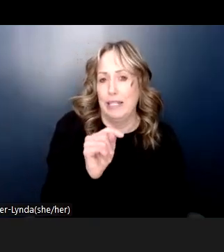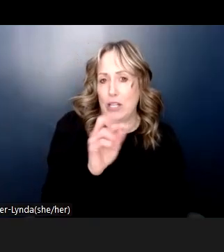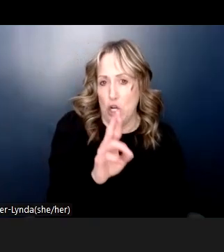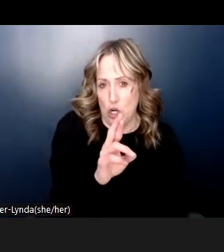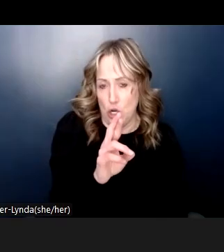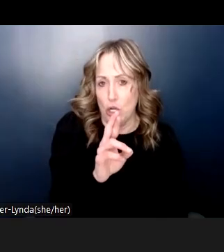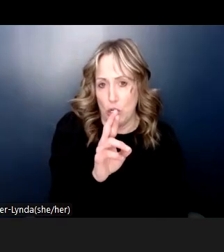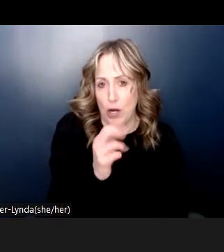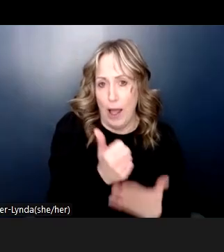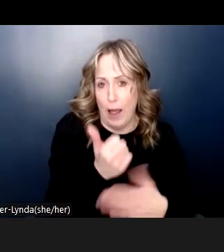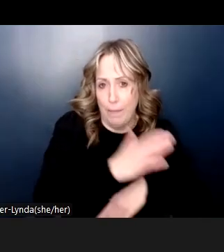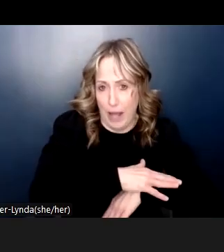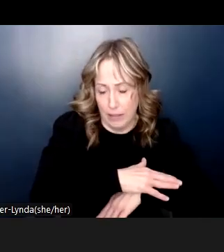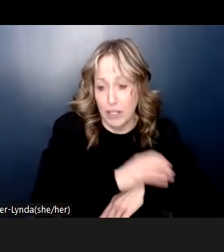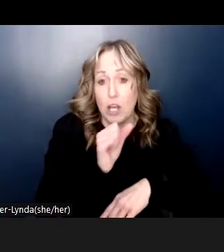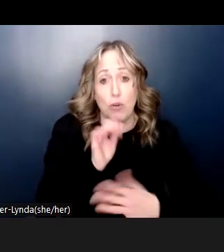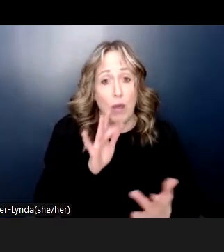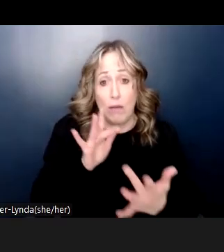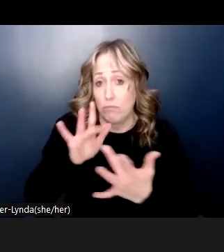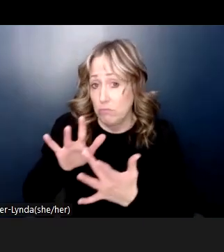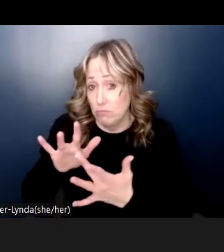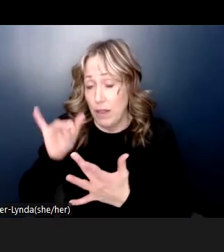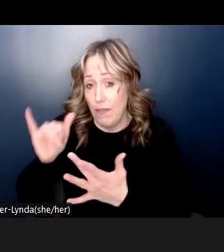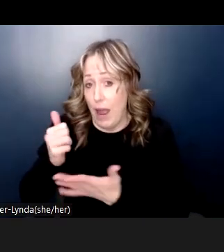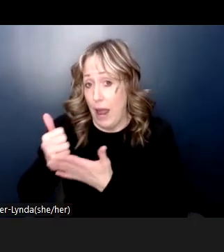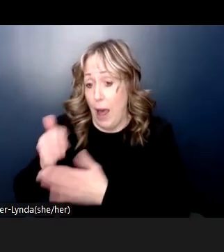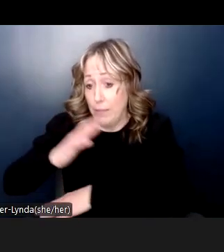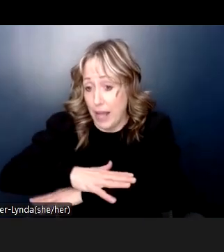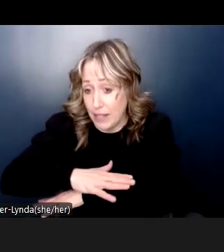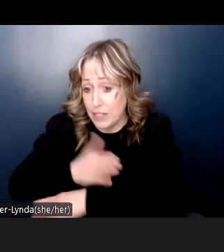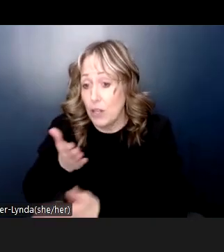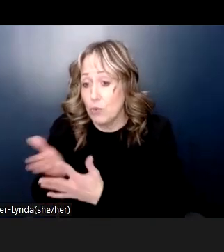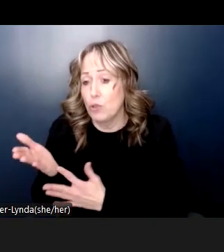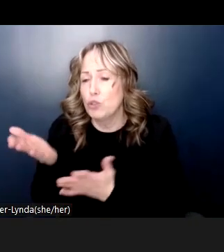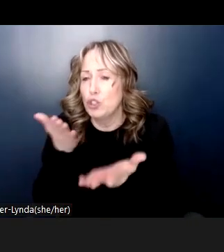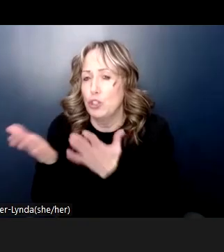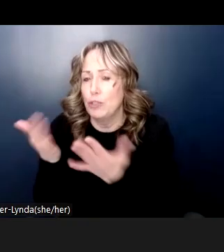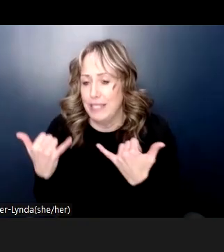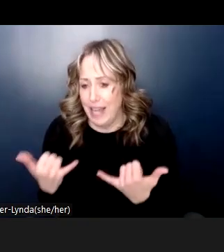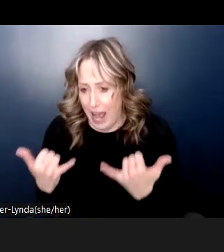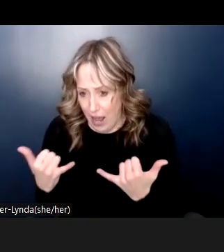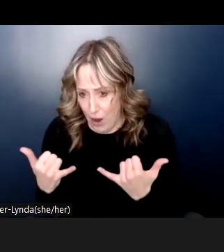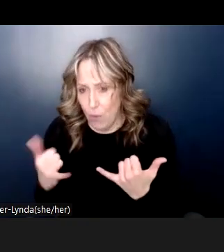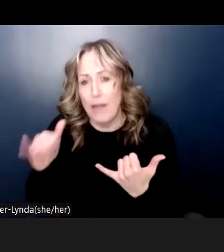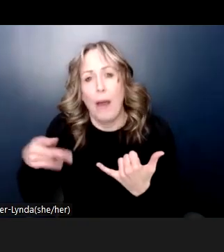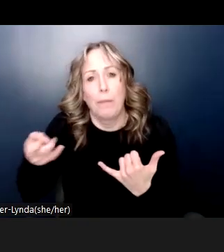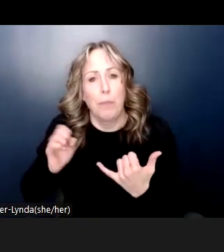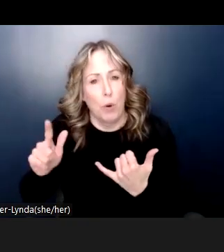You can contact the Mosaic Life Helpdesk through ServiceNow tickets. There will be a portal which I will show you in a minute.